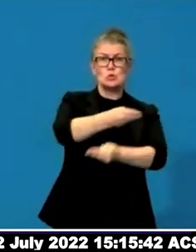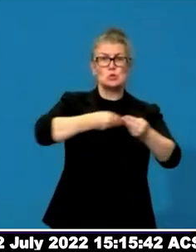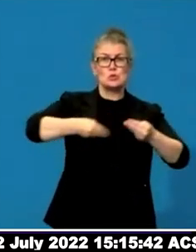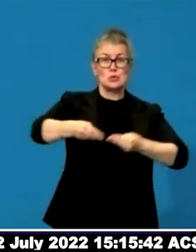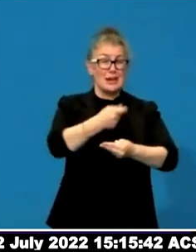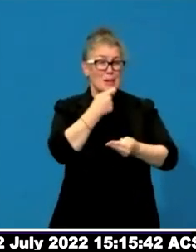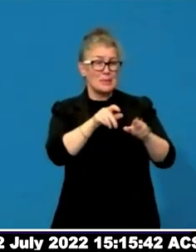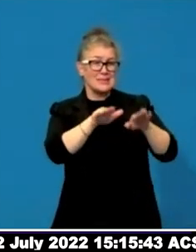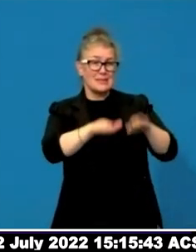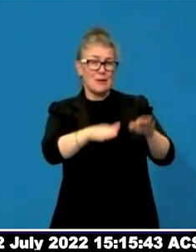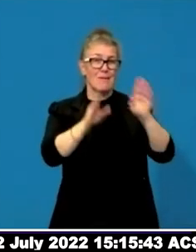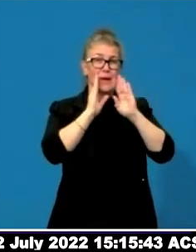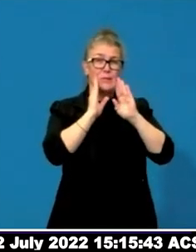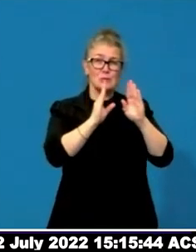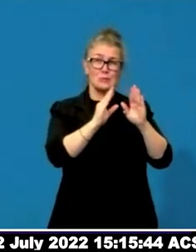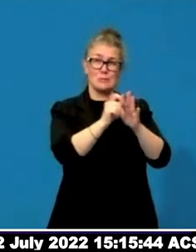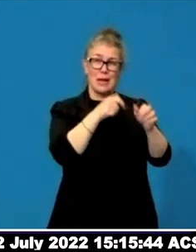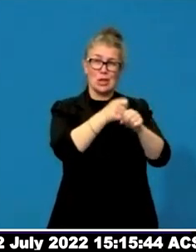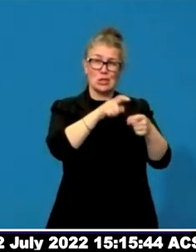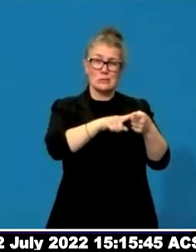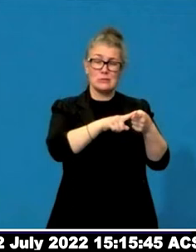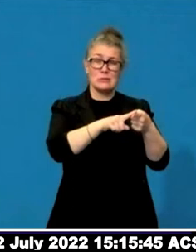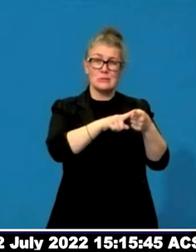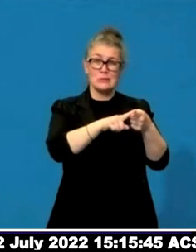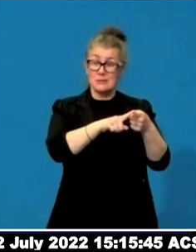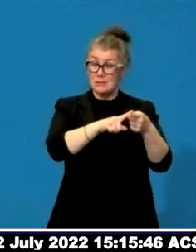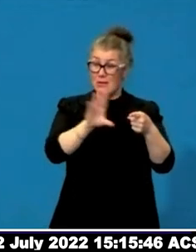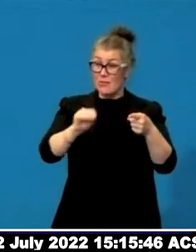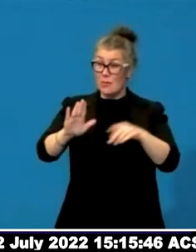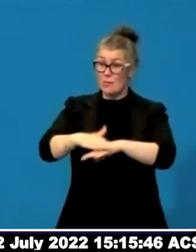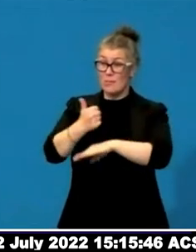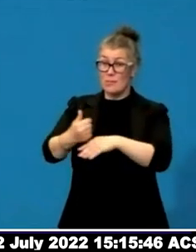Since you have started in the business, has there been any opportunity? I do that myself.